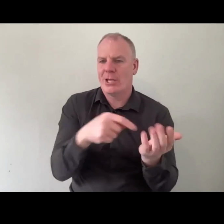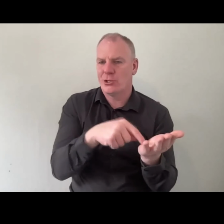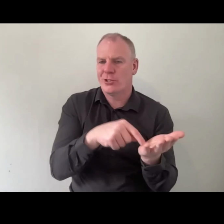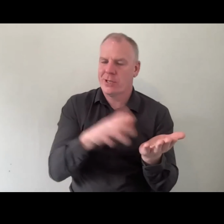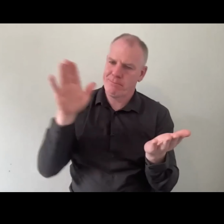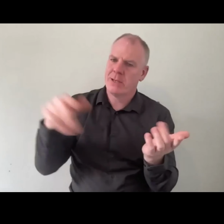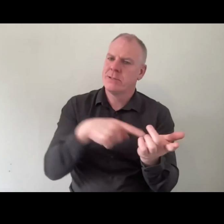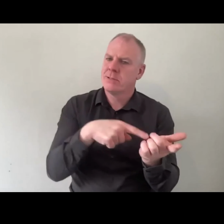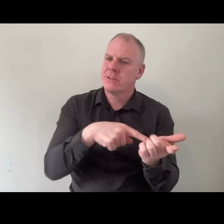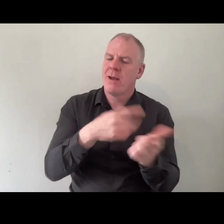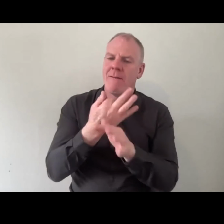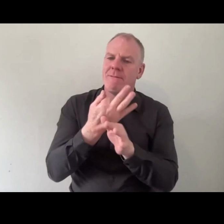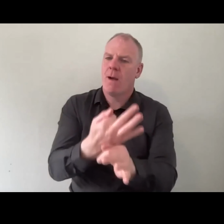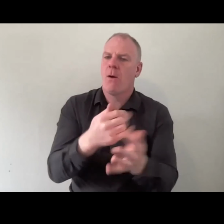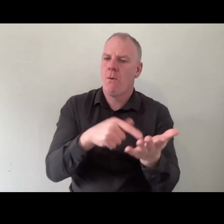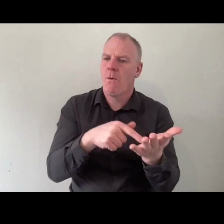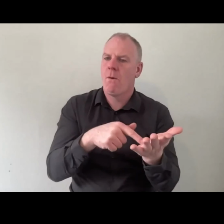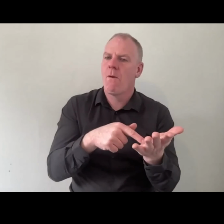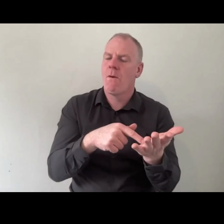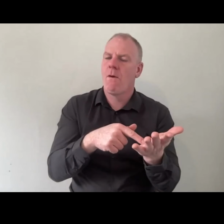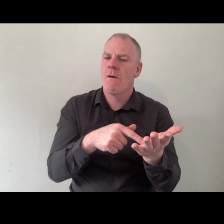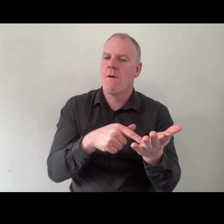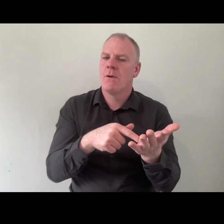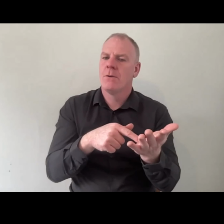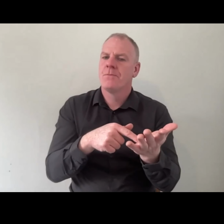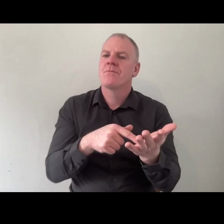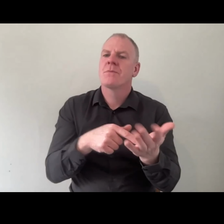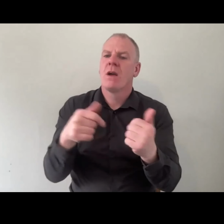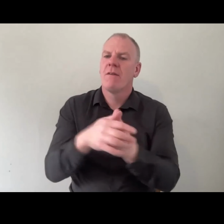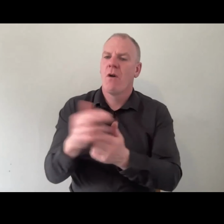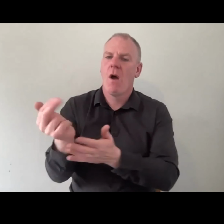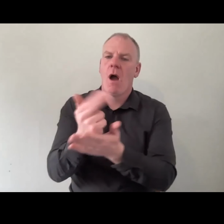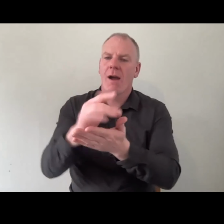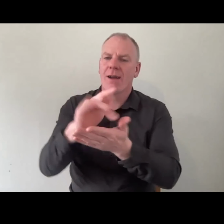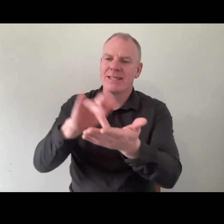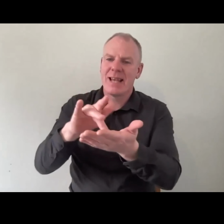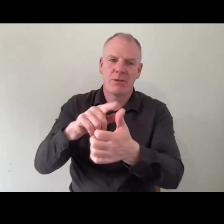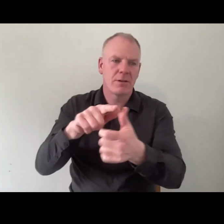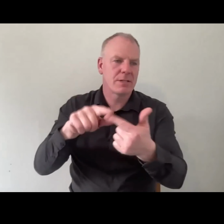that apply to art centres, galleries, museums, festivals,